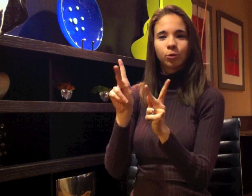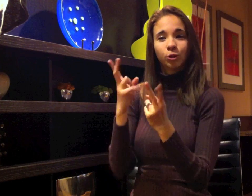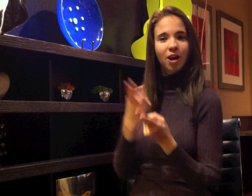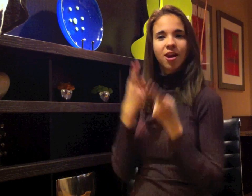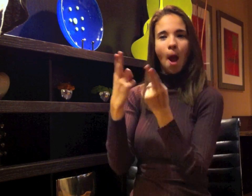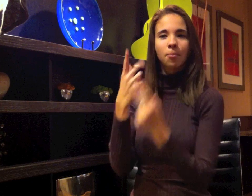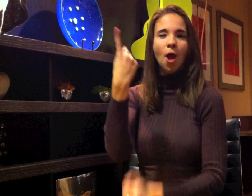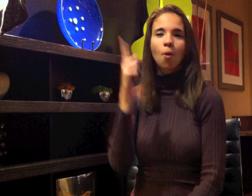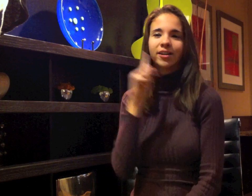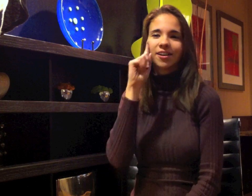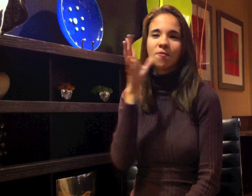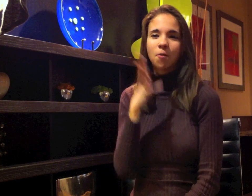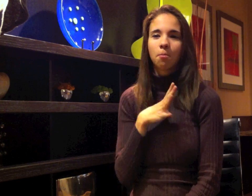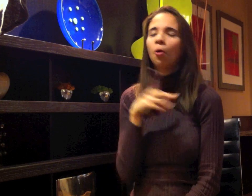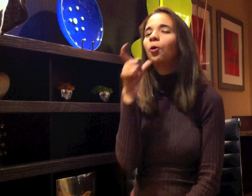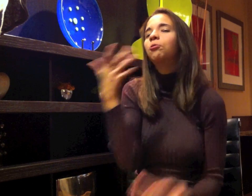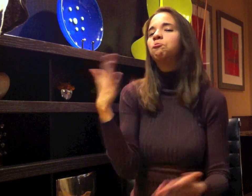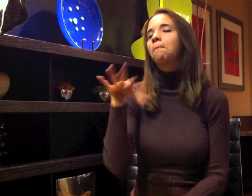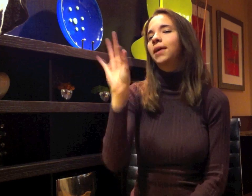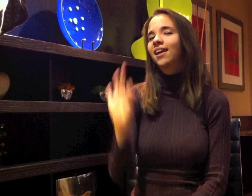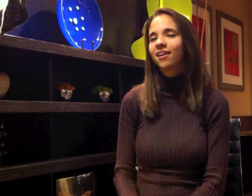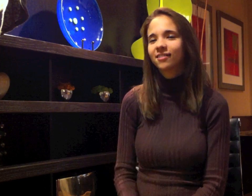to nominate one Deaf woman who would you pick?